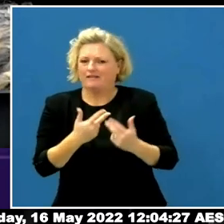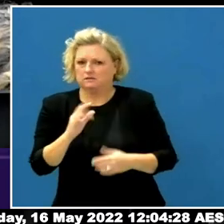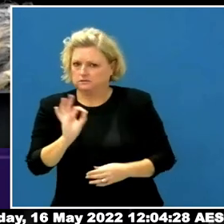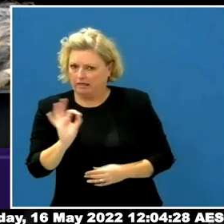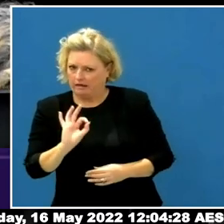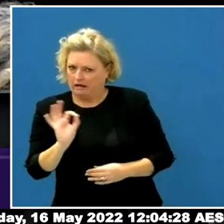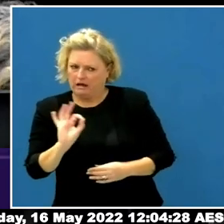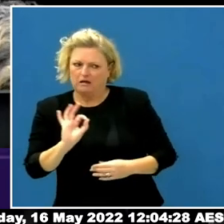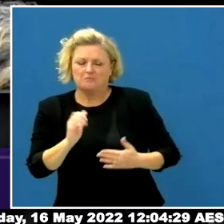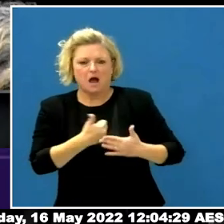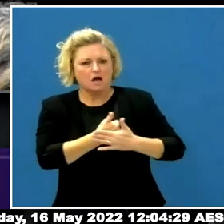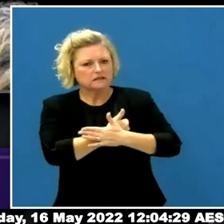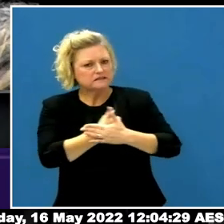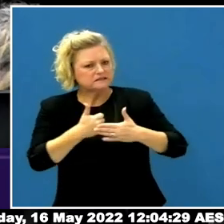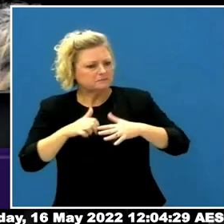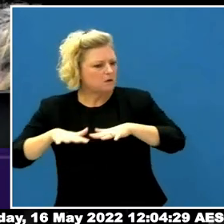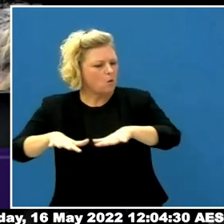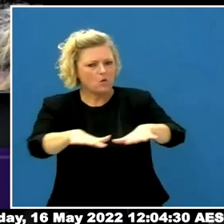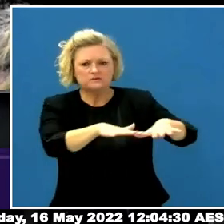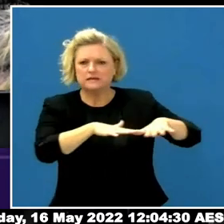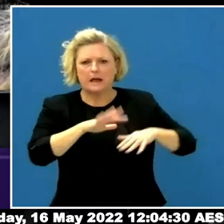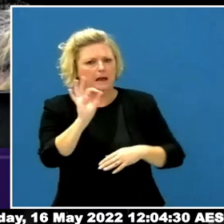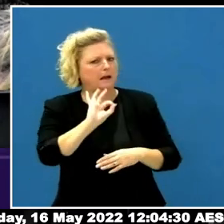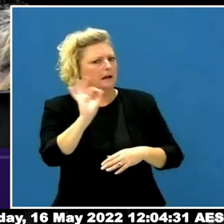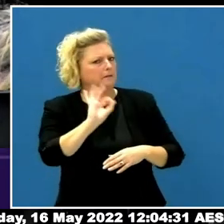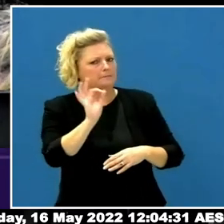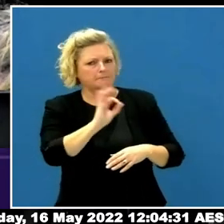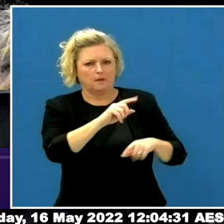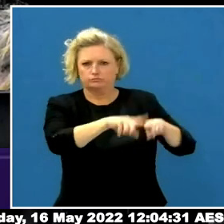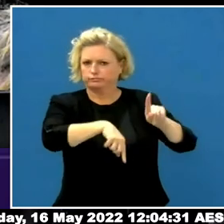Did Jason have a choice in who supported him at the day program?